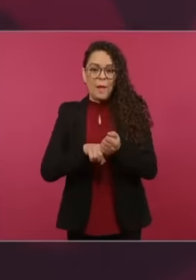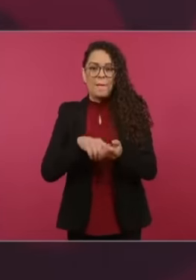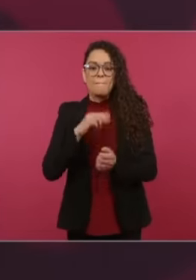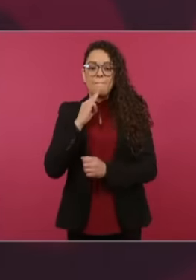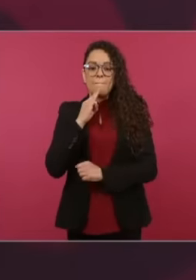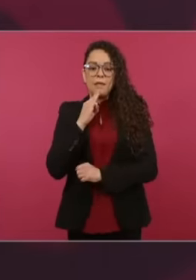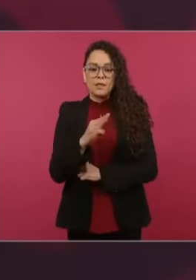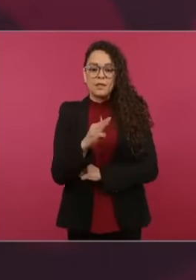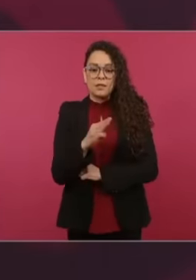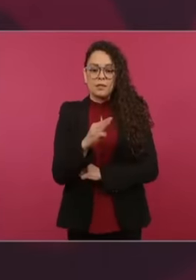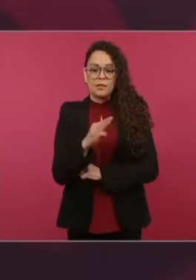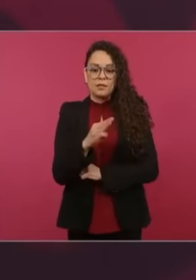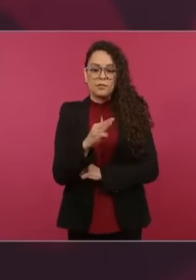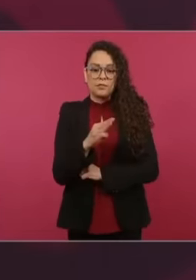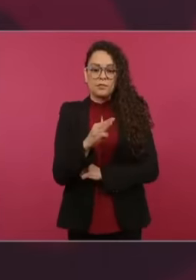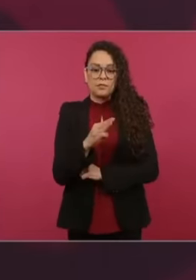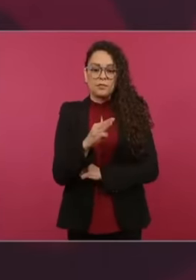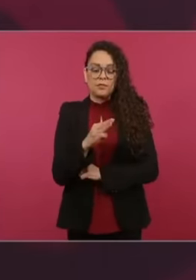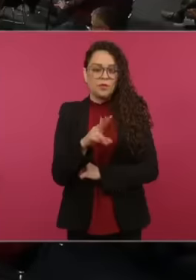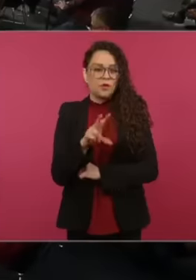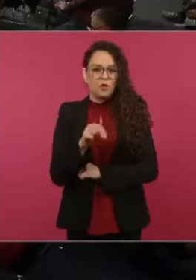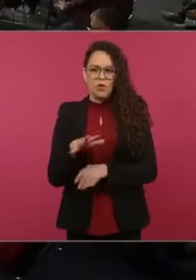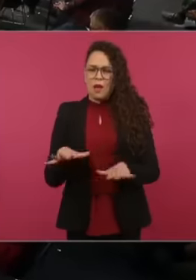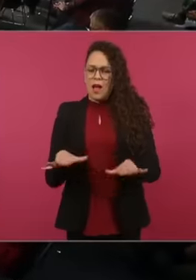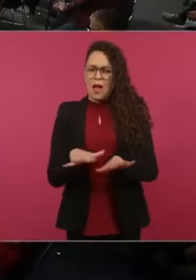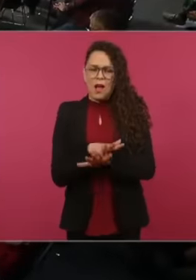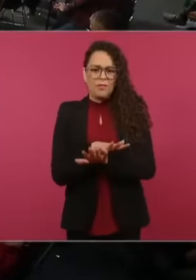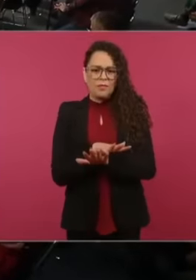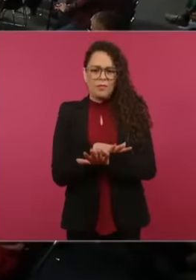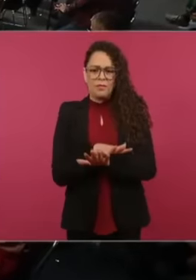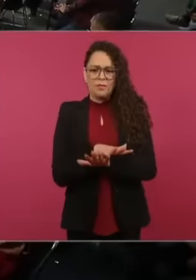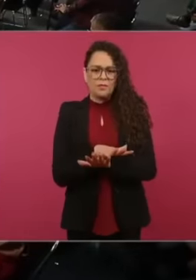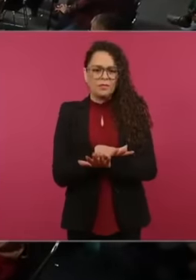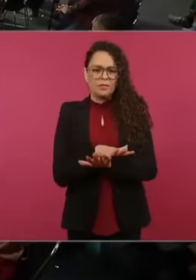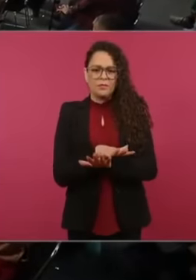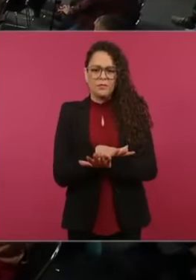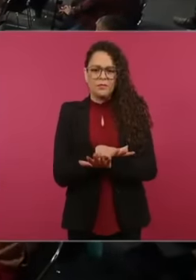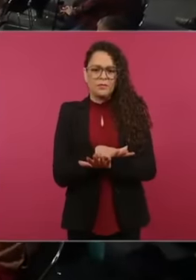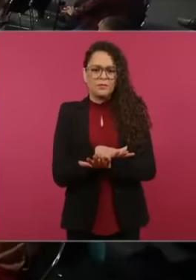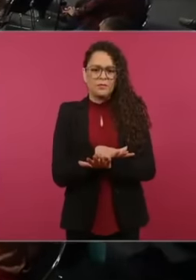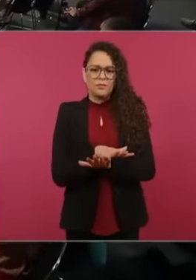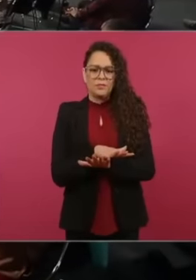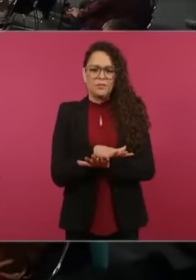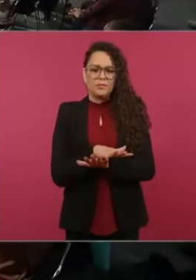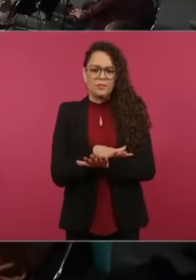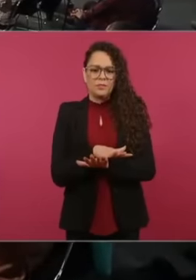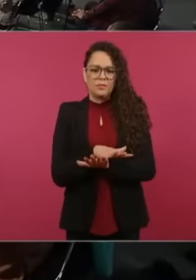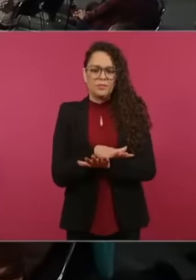change I am not talking about everyone but there is a